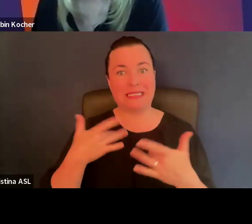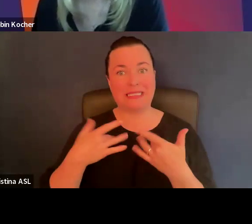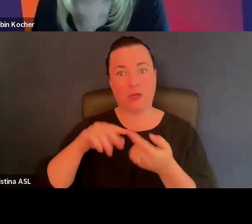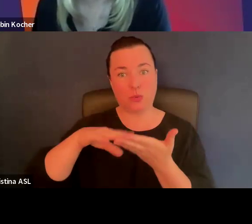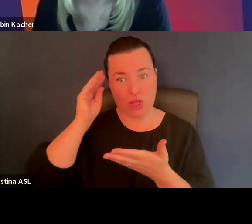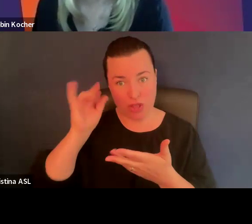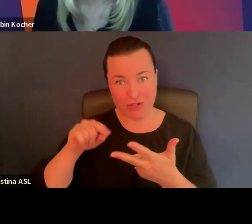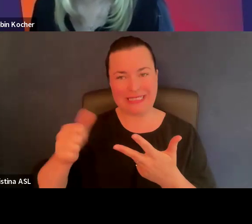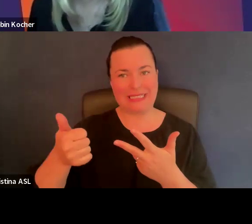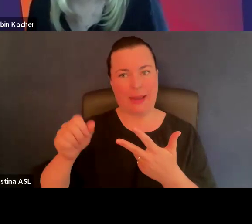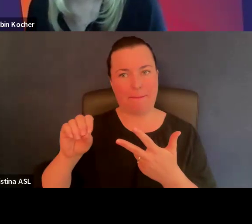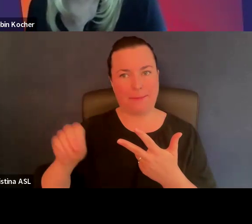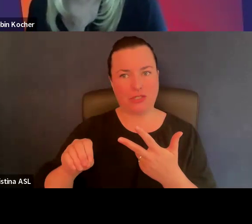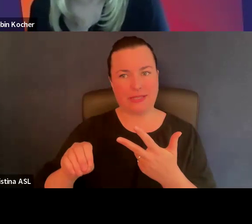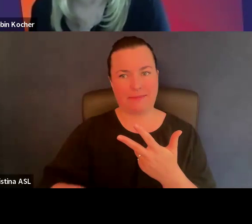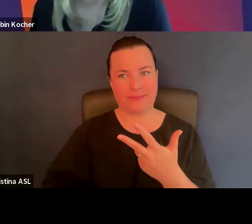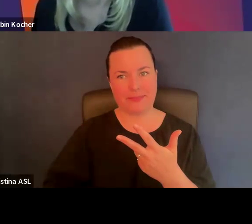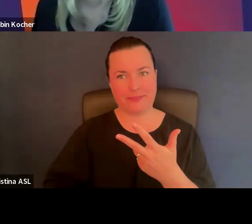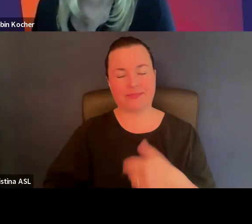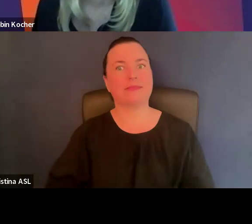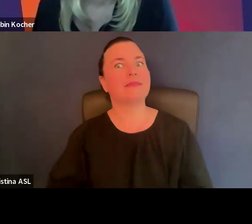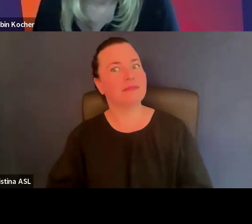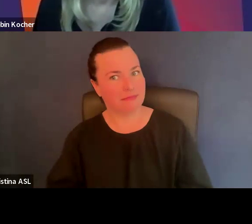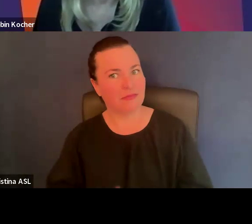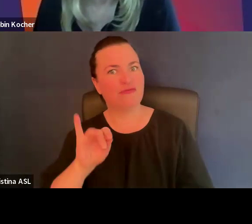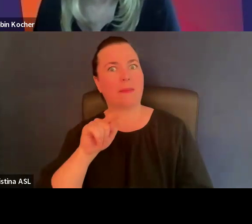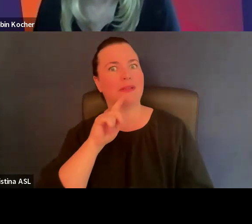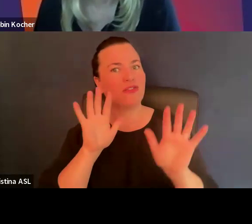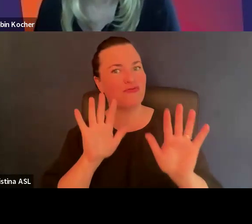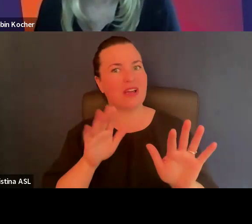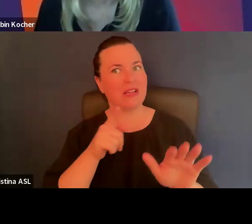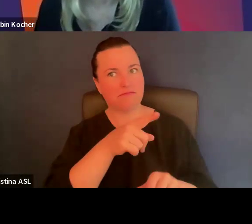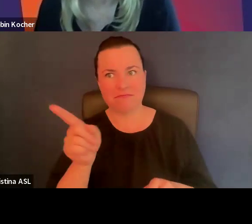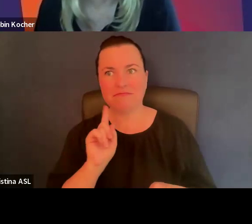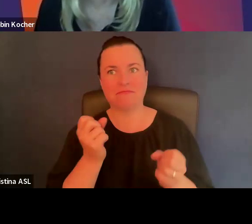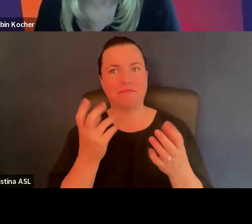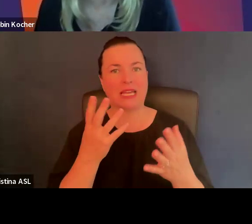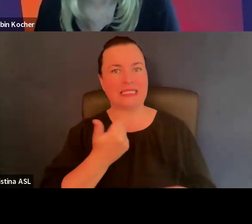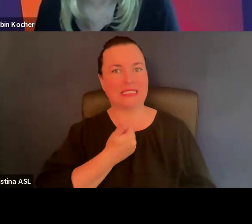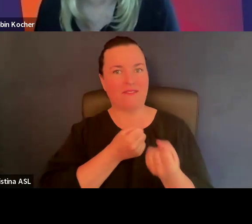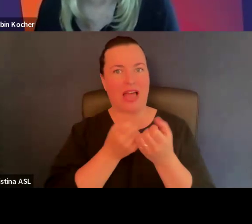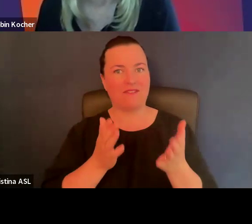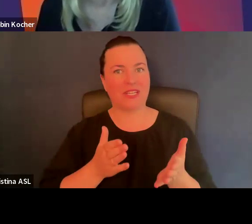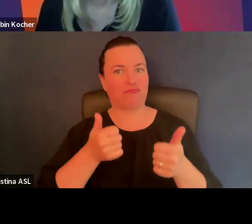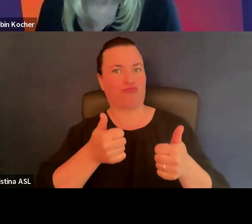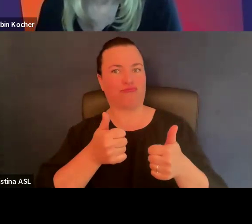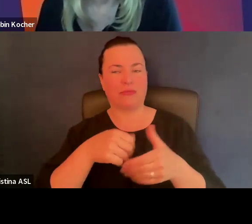Great. Good. We've got some good self-advocates out there then. All right, let's put up poll question number three.